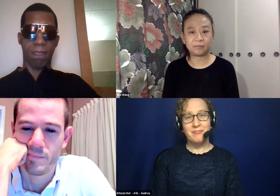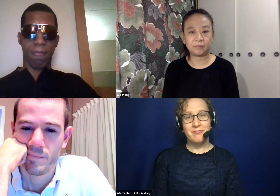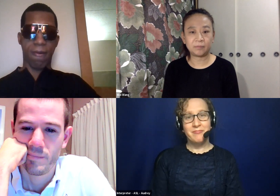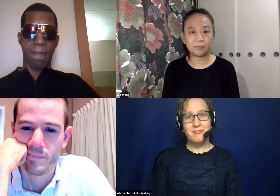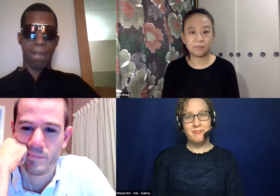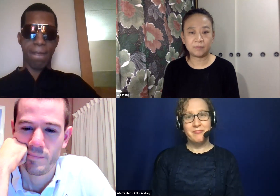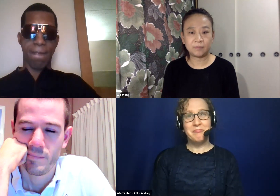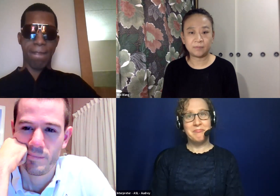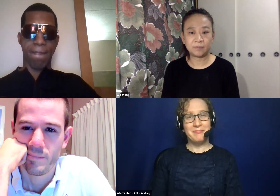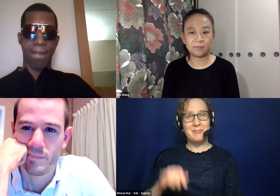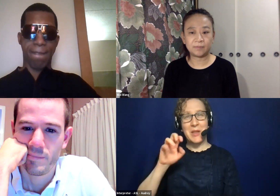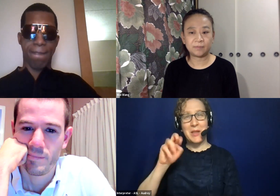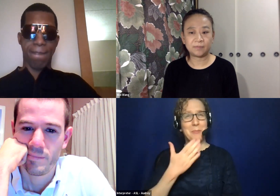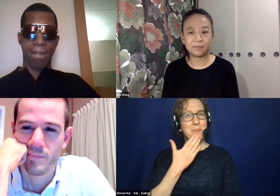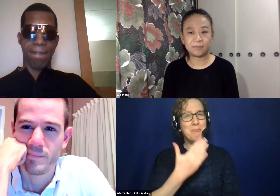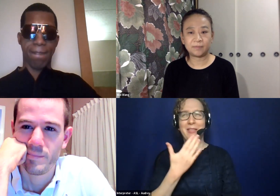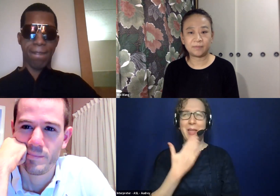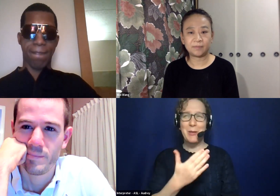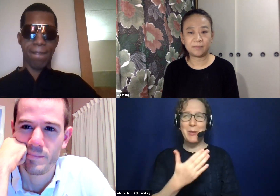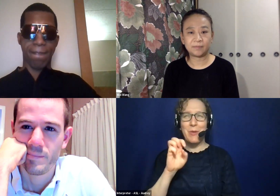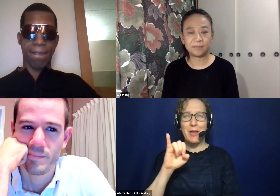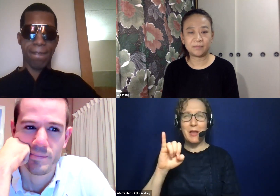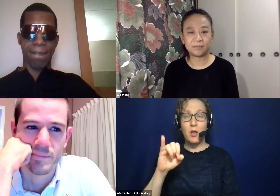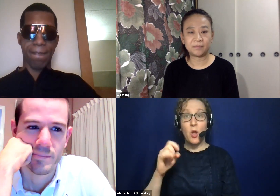Perfect. Thank you, Wei. Just one thing I forgot to mention,